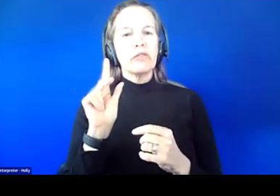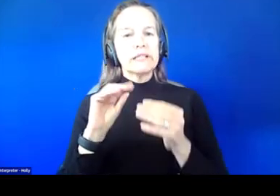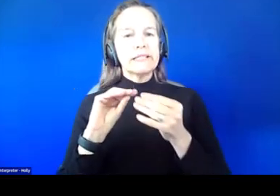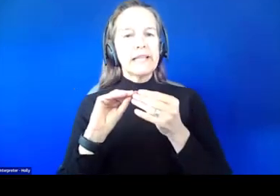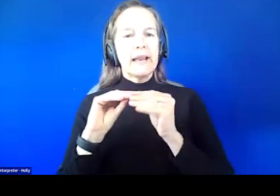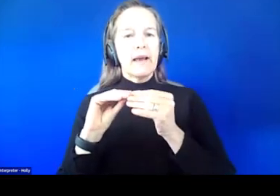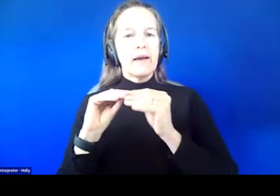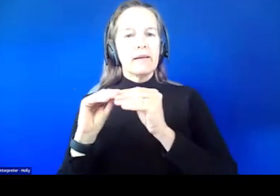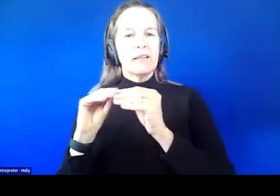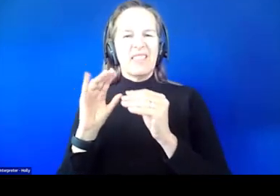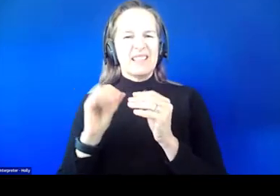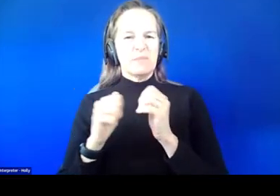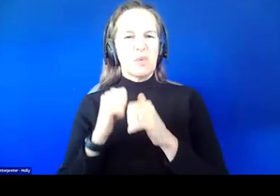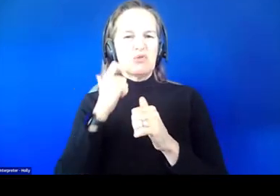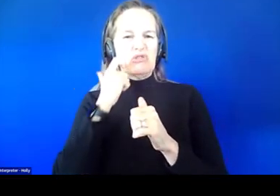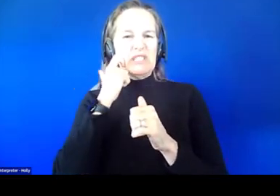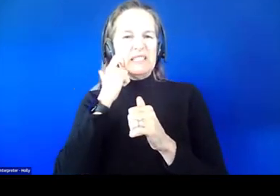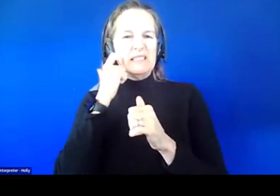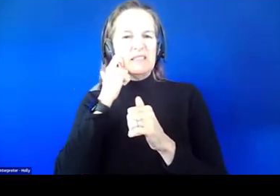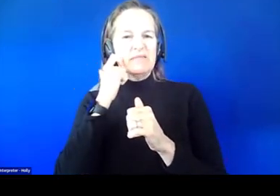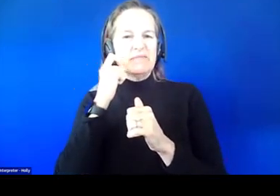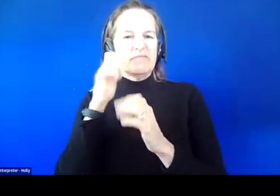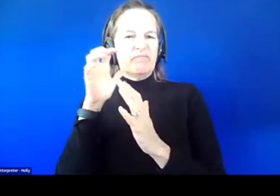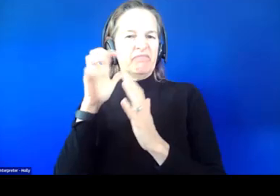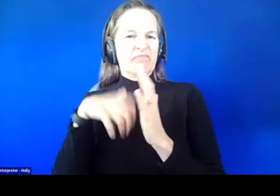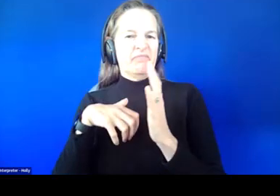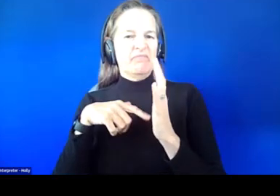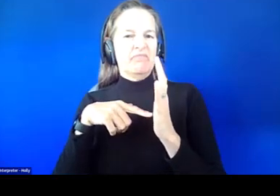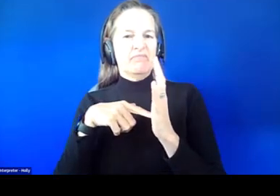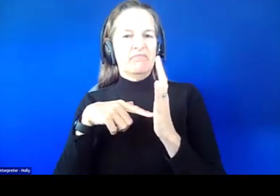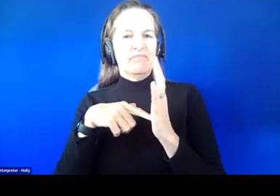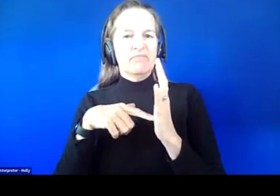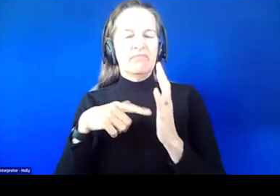recent data we have on a national level for MFP,